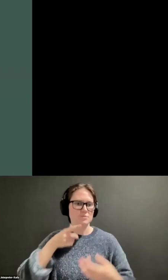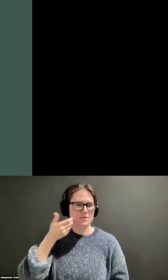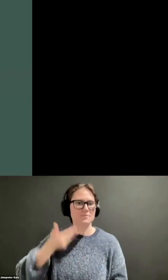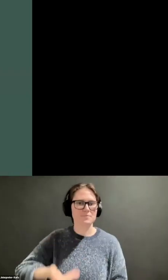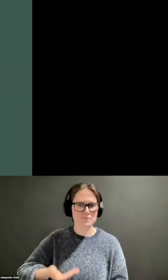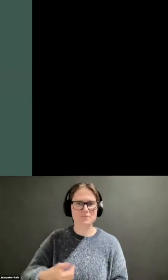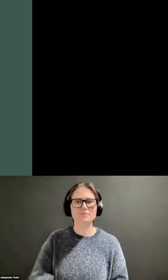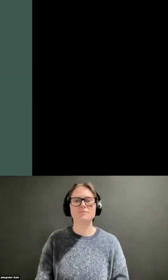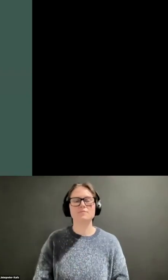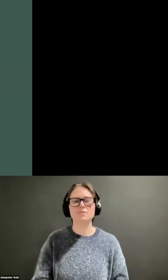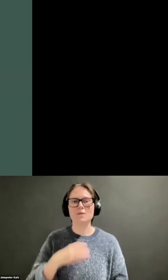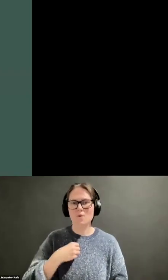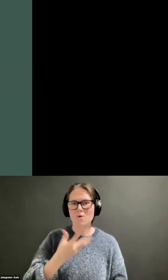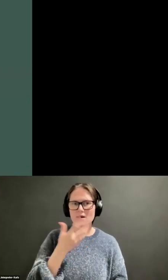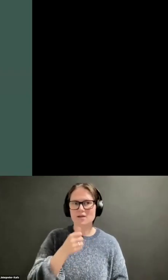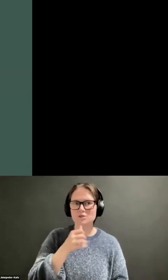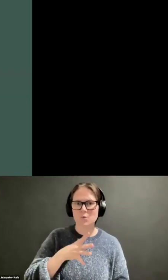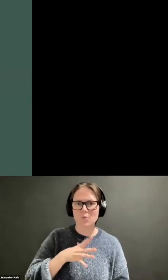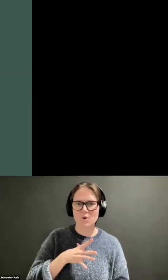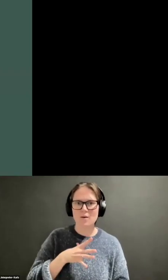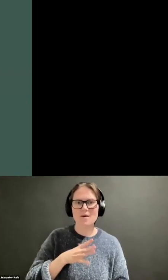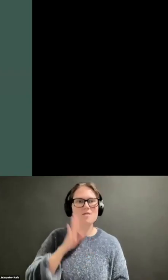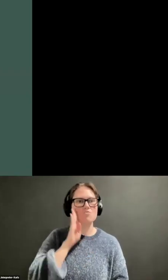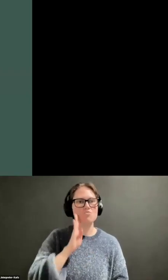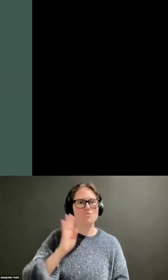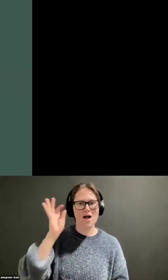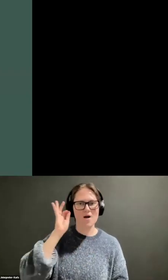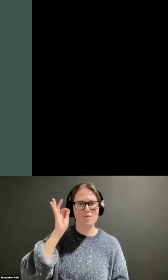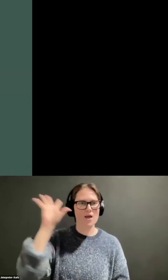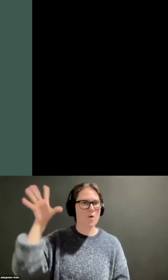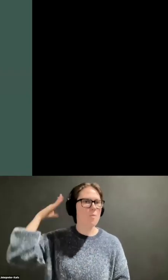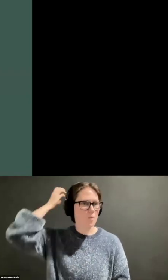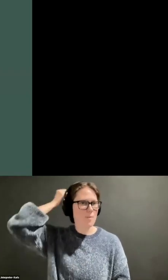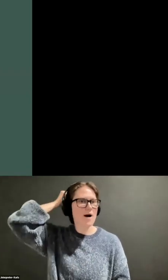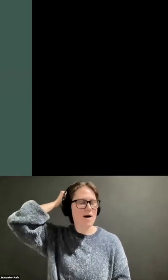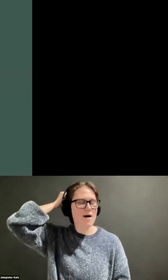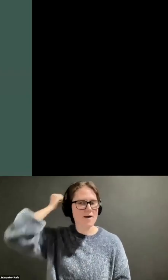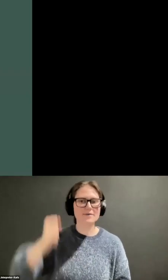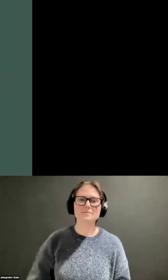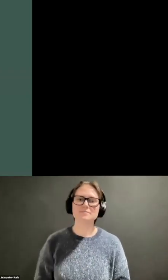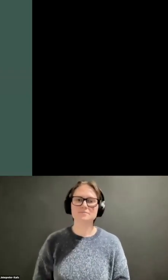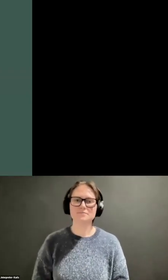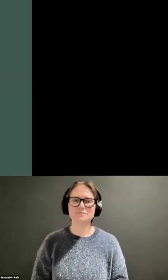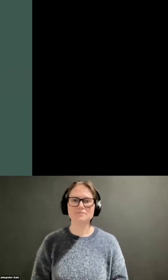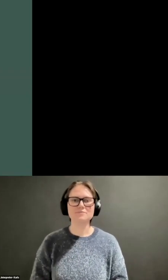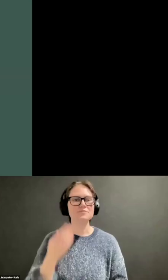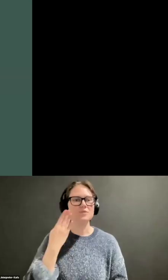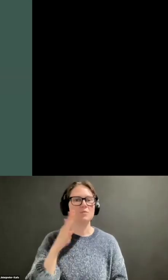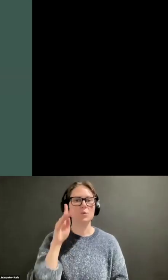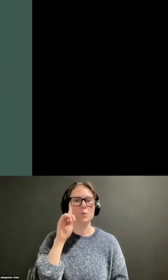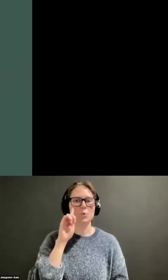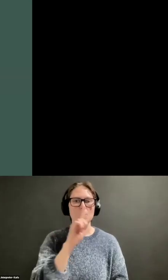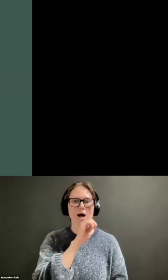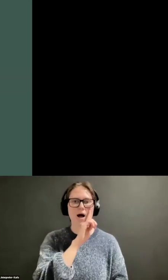a Caucasian woman with brown hair pulled back. I have blue eyes. I'm wearing a tan sweater